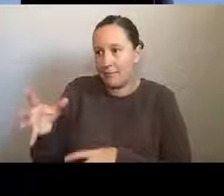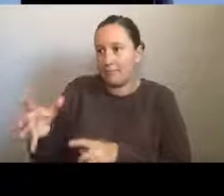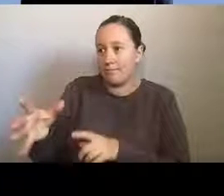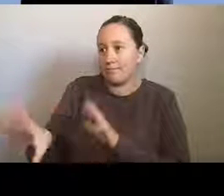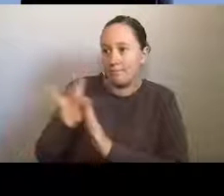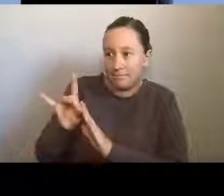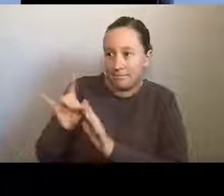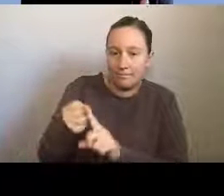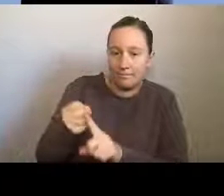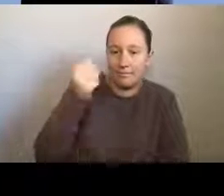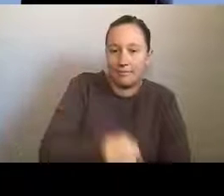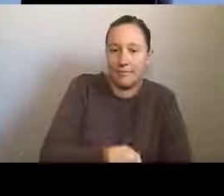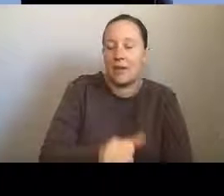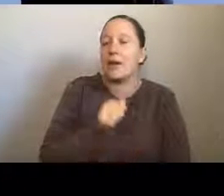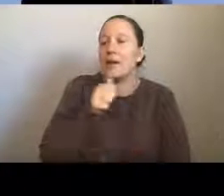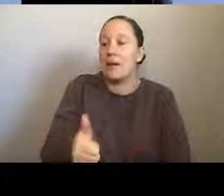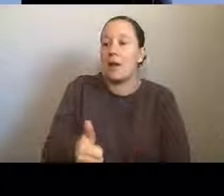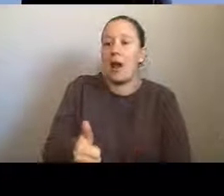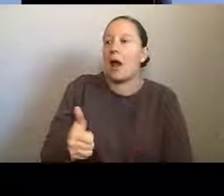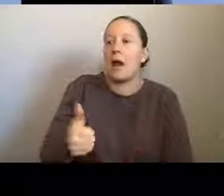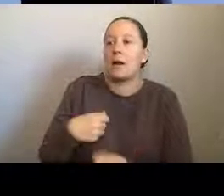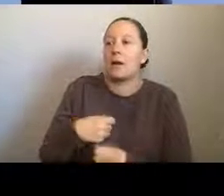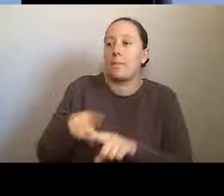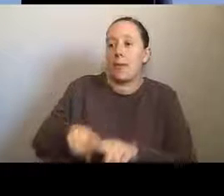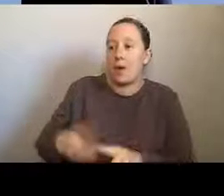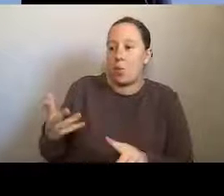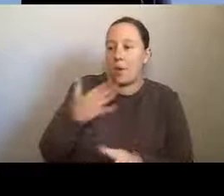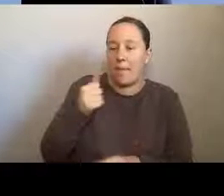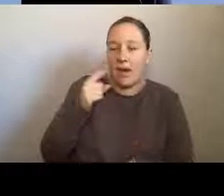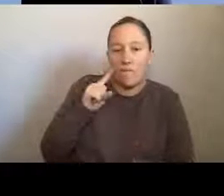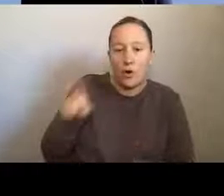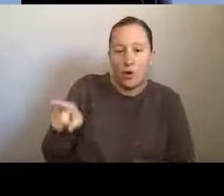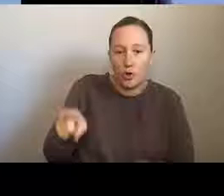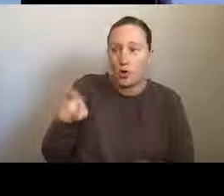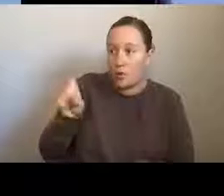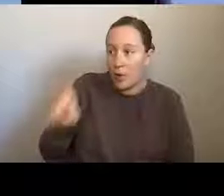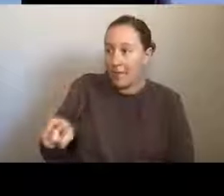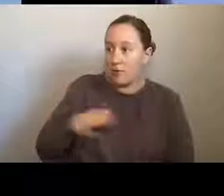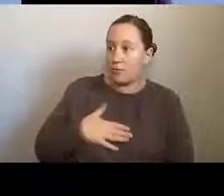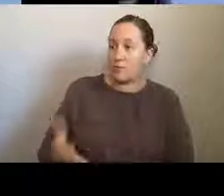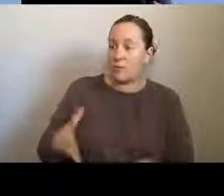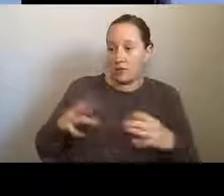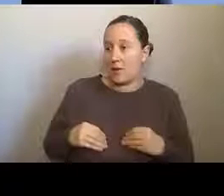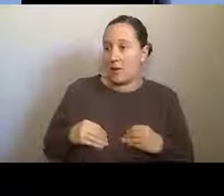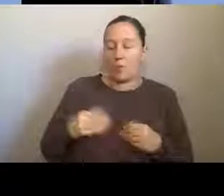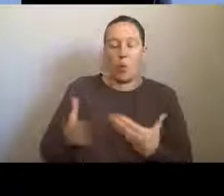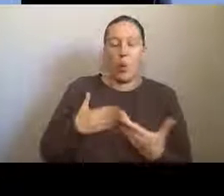by what is best for me as a participant, and that I have to be okay with whatever group I'm ultimately assigned to.